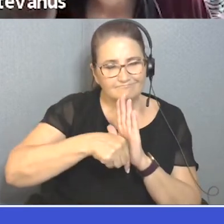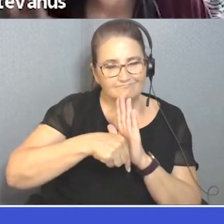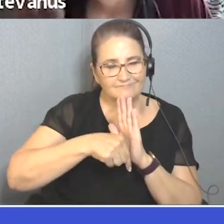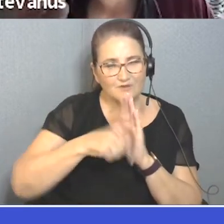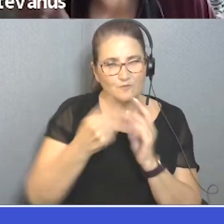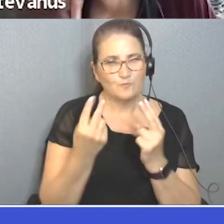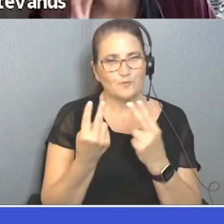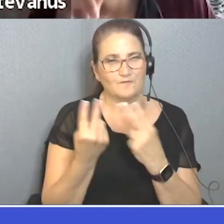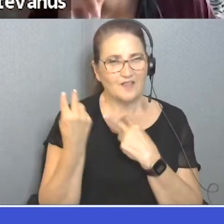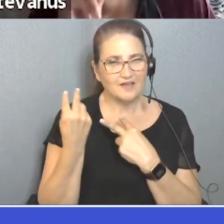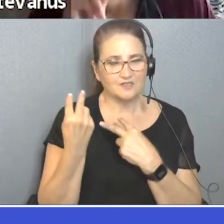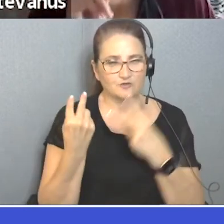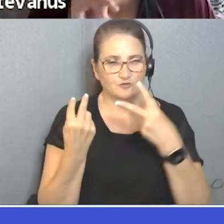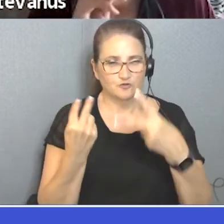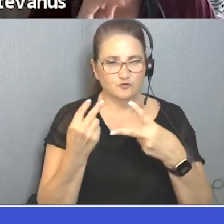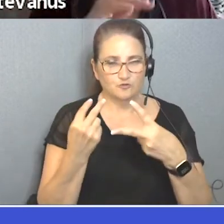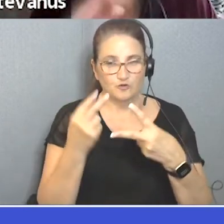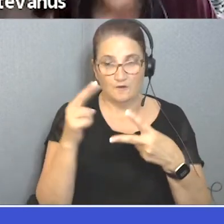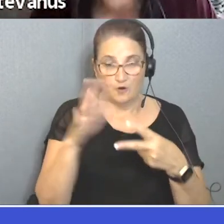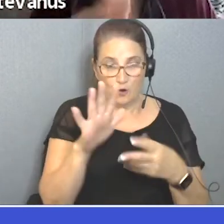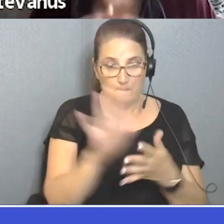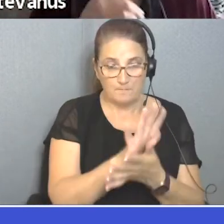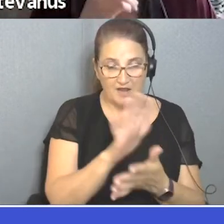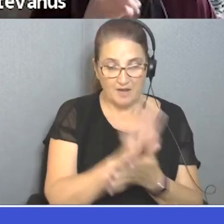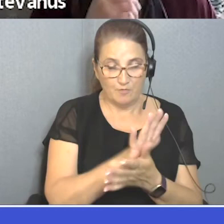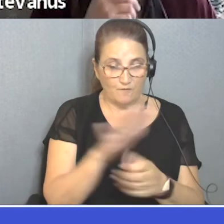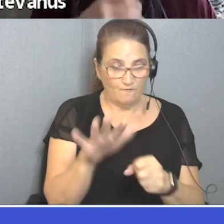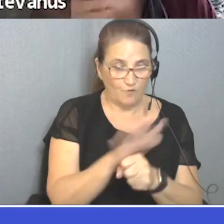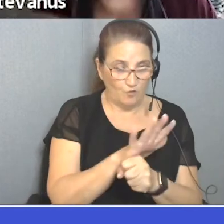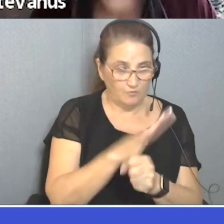invite you into an even deeper reflection for two questions.